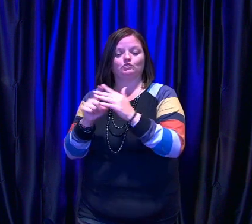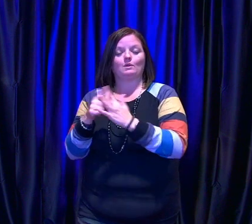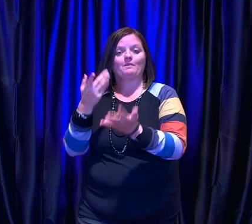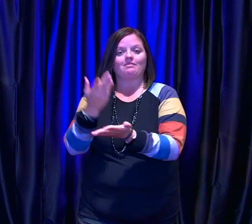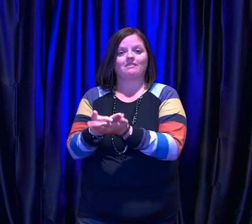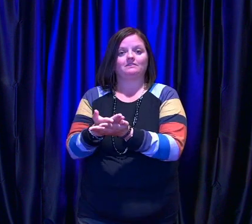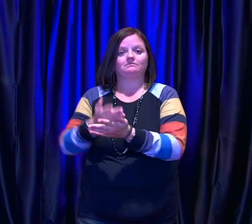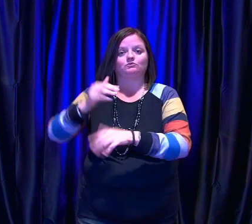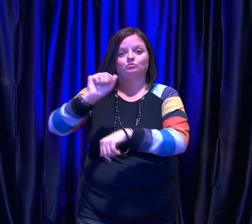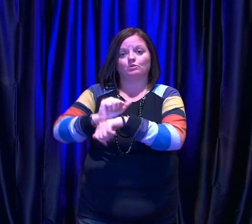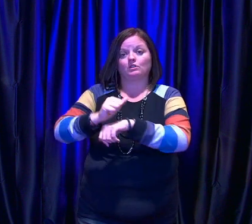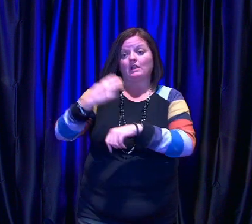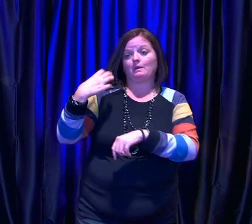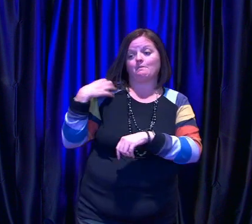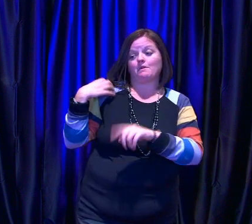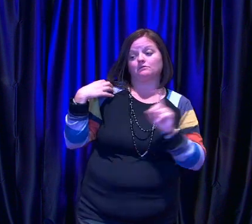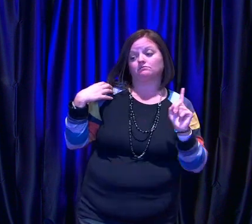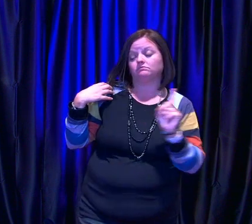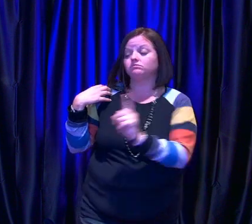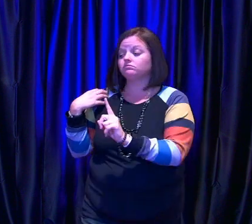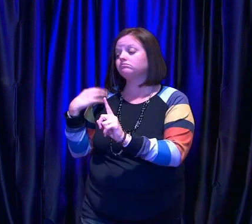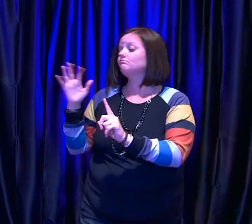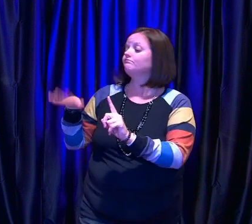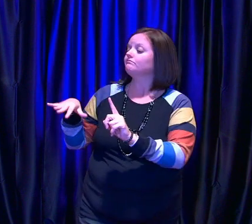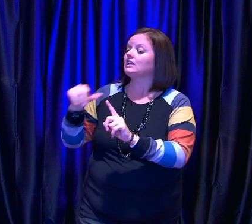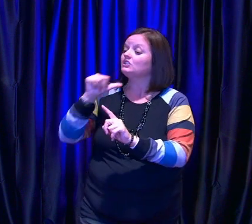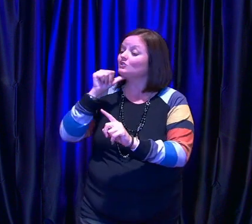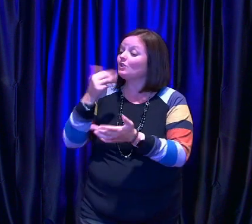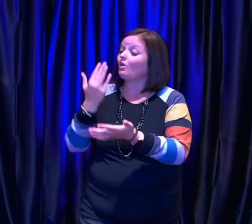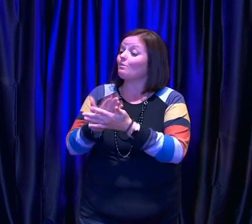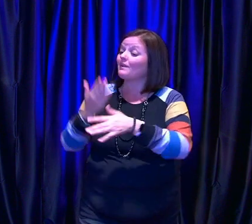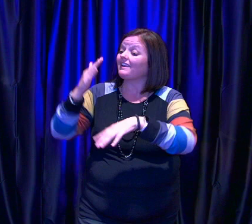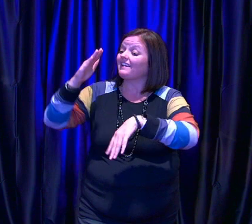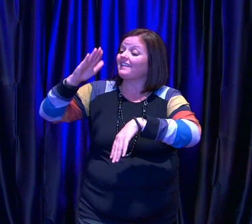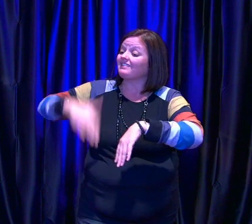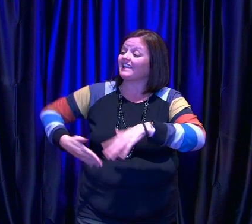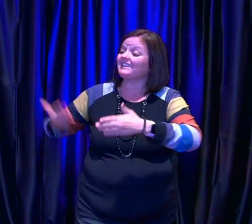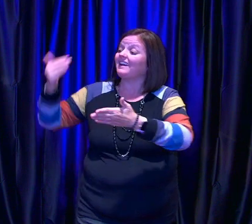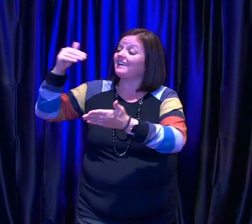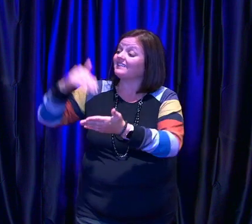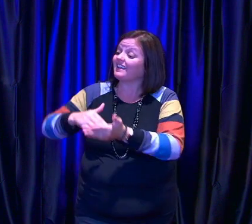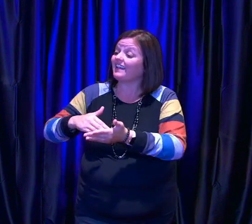boss finally comes and says don't be late once again or you won't